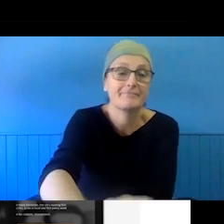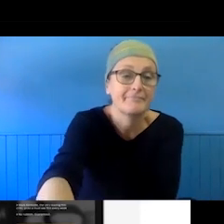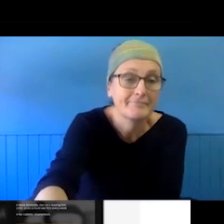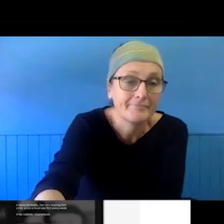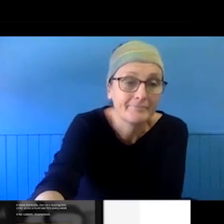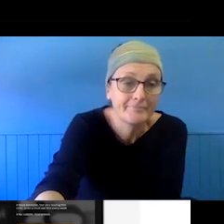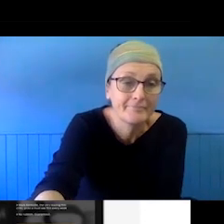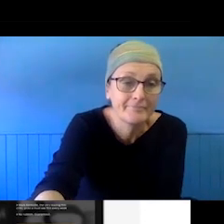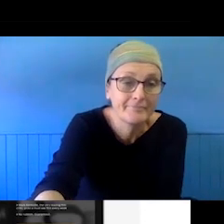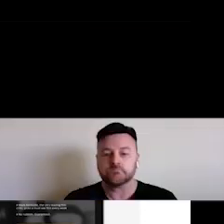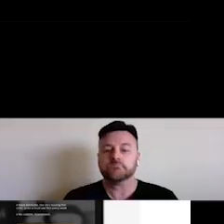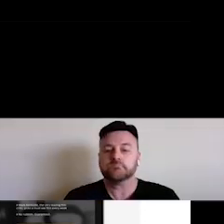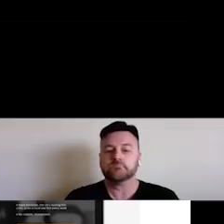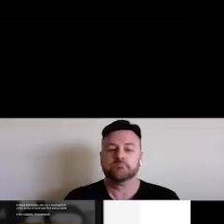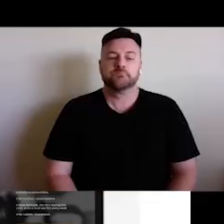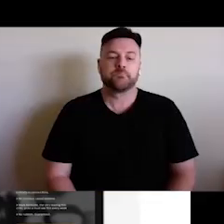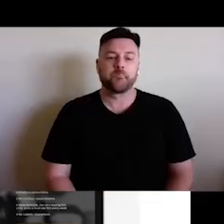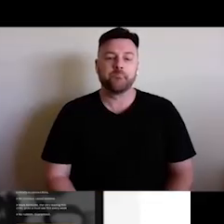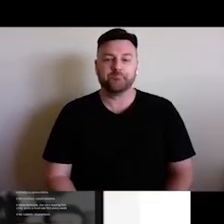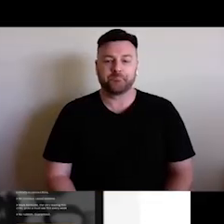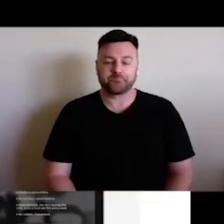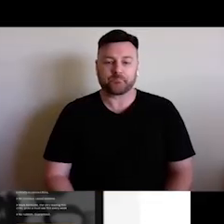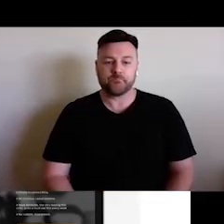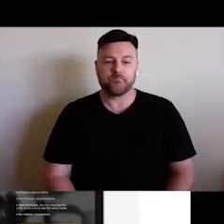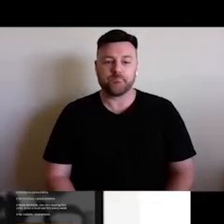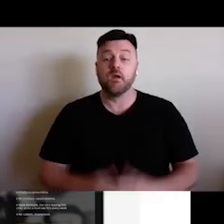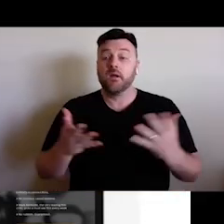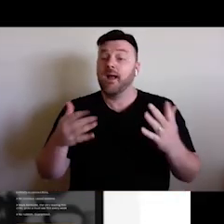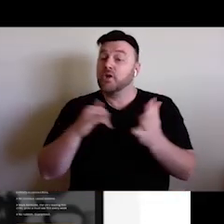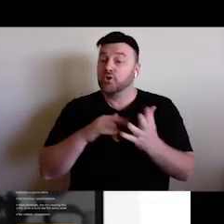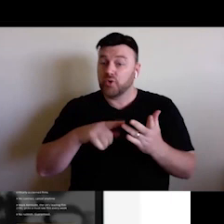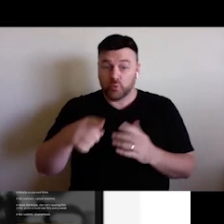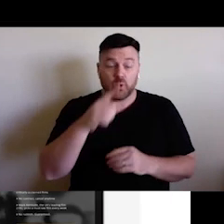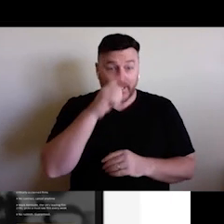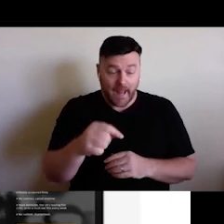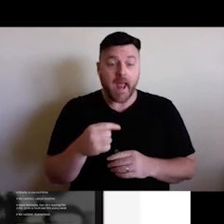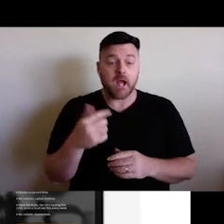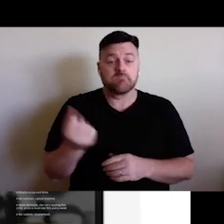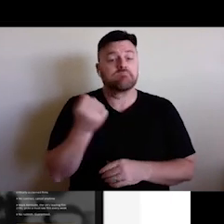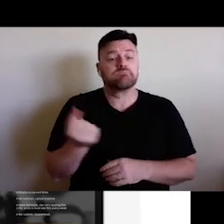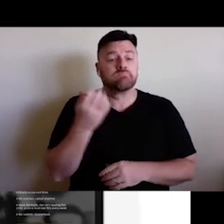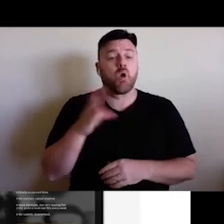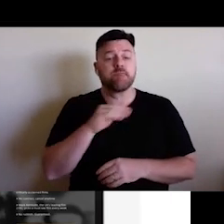basically make money from your advertising. You can do what's called placing affiliate links - if you're talking about particular